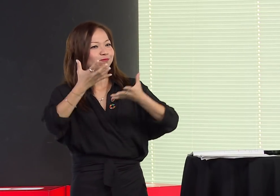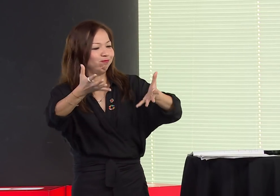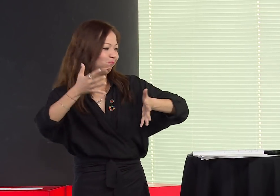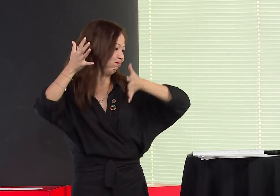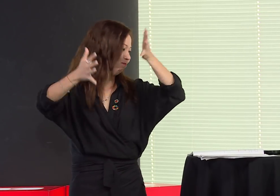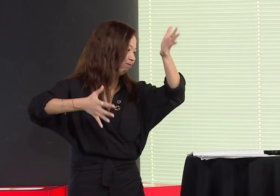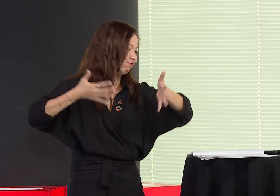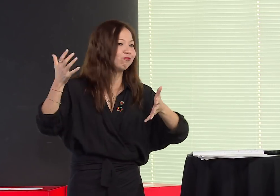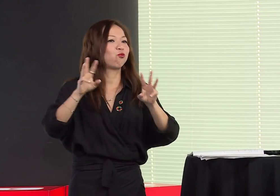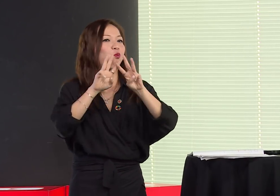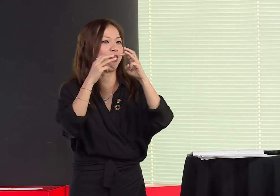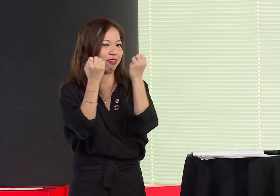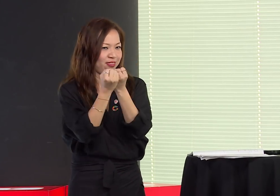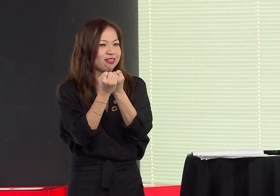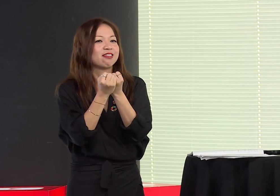Okay.